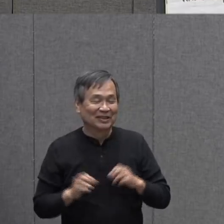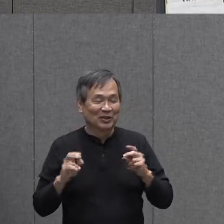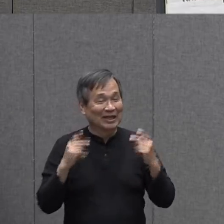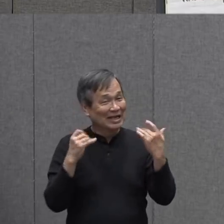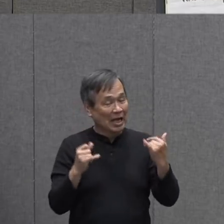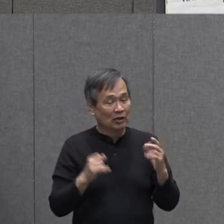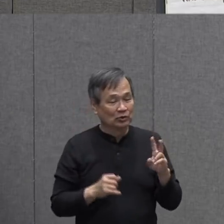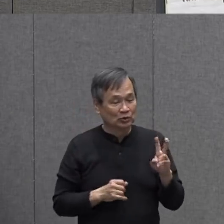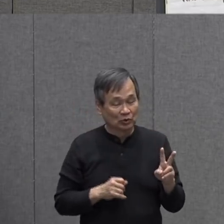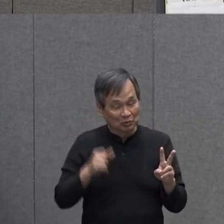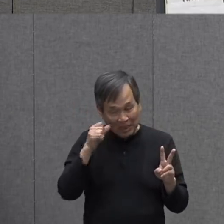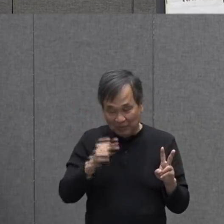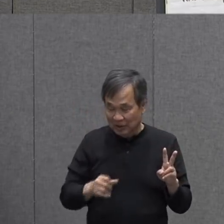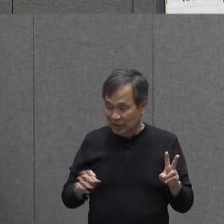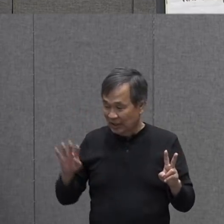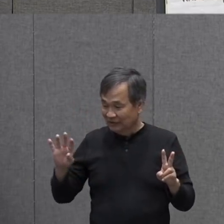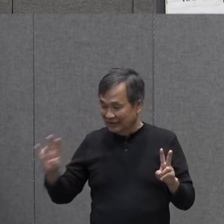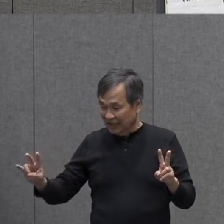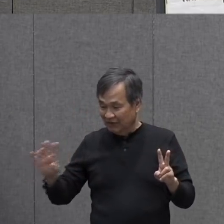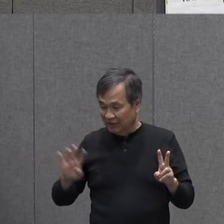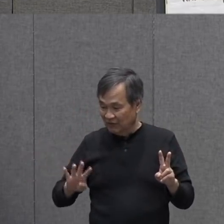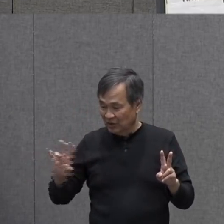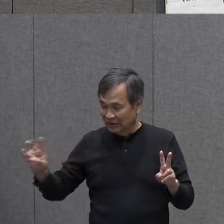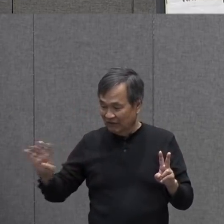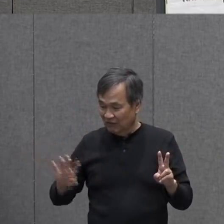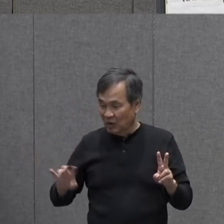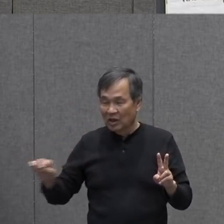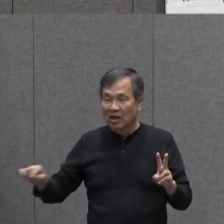Reminder, use what we did here to help us out.